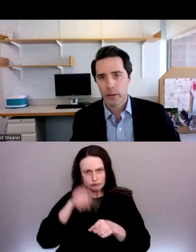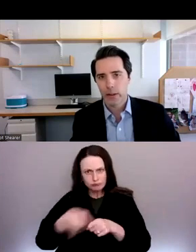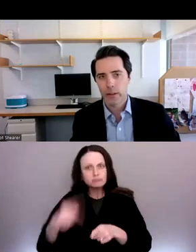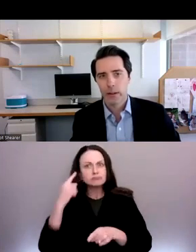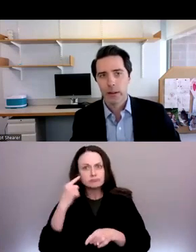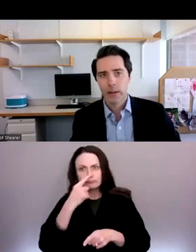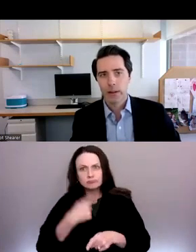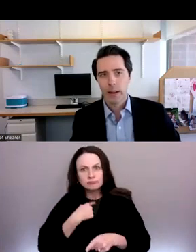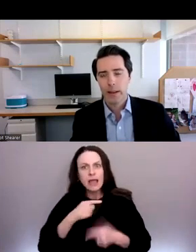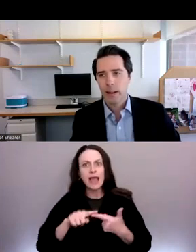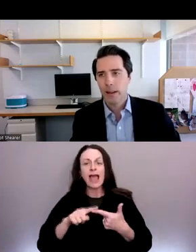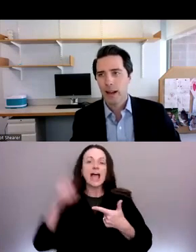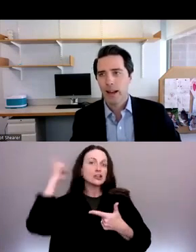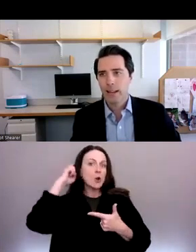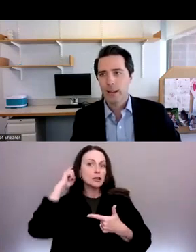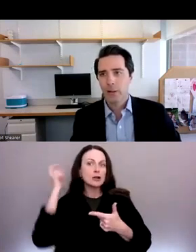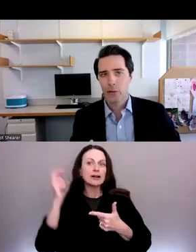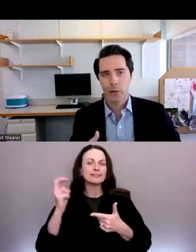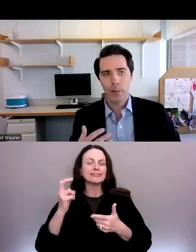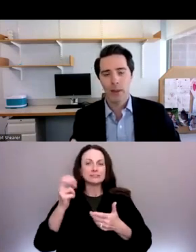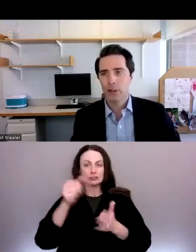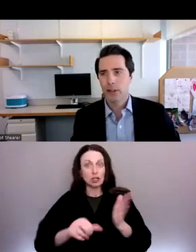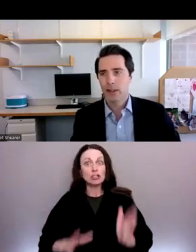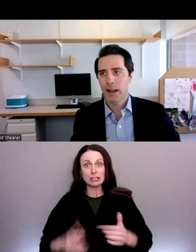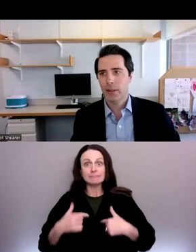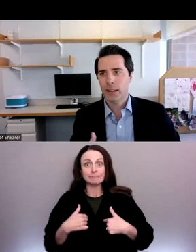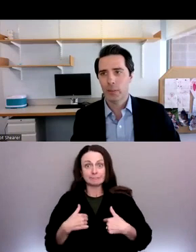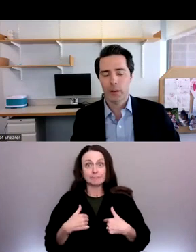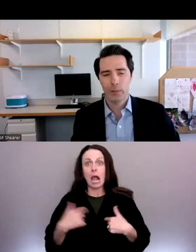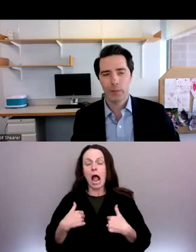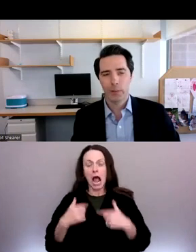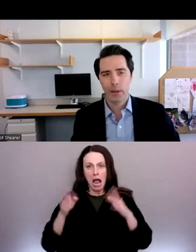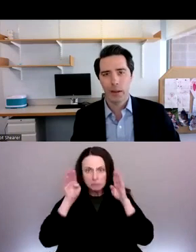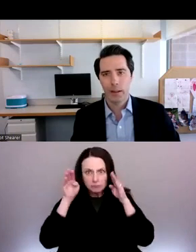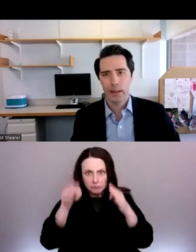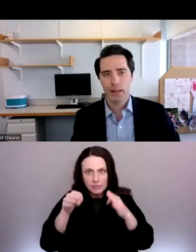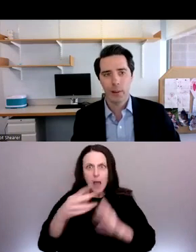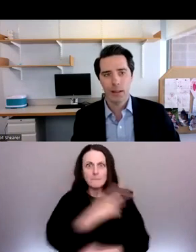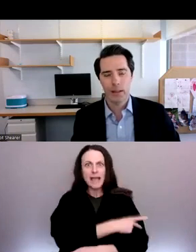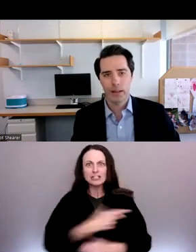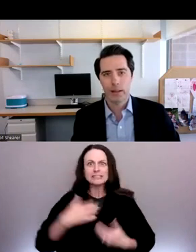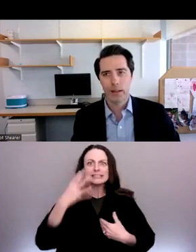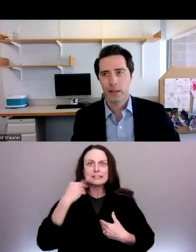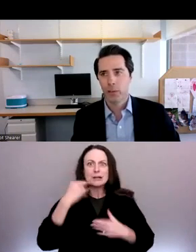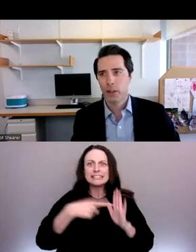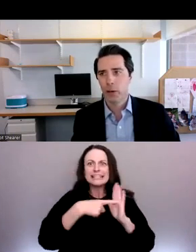surgeon that I treat patients that have